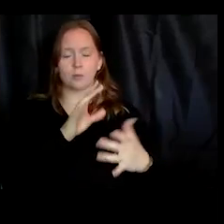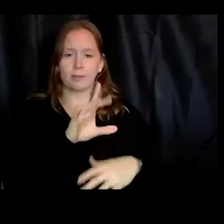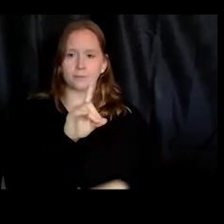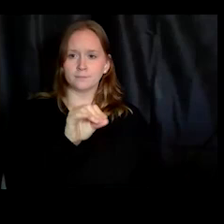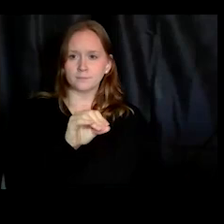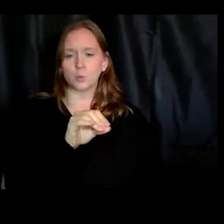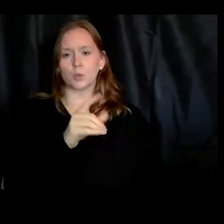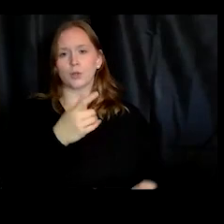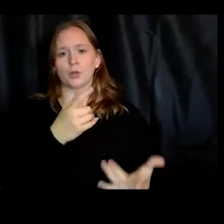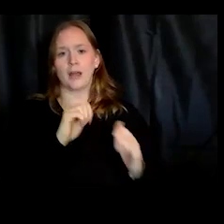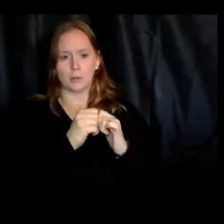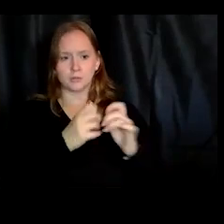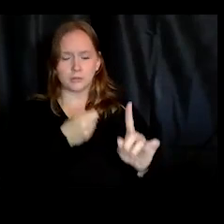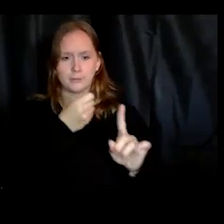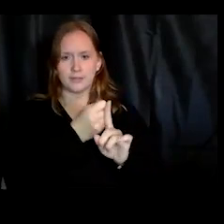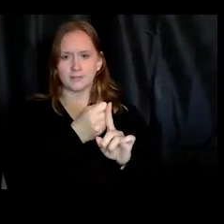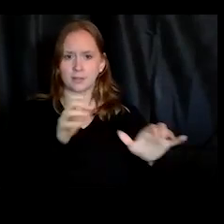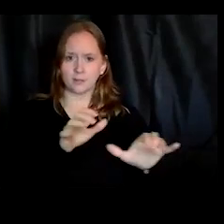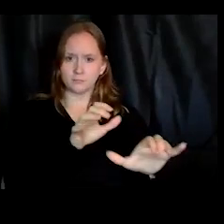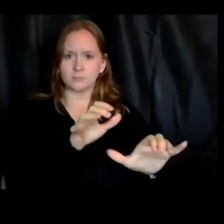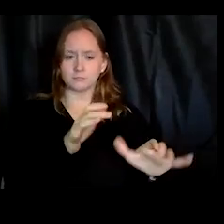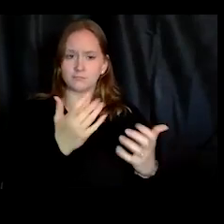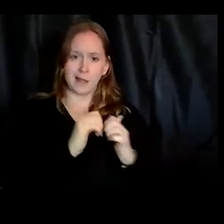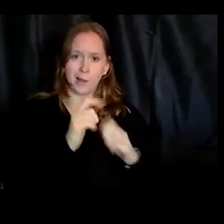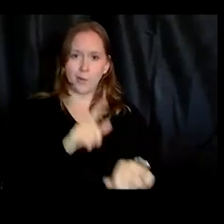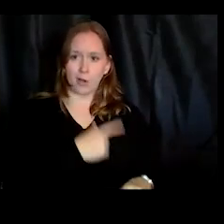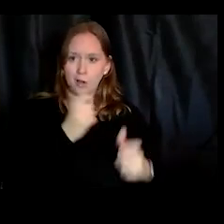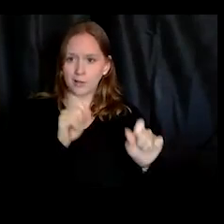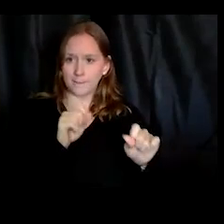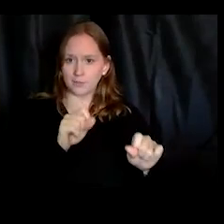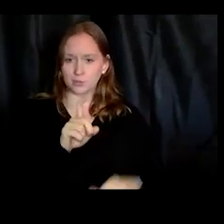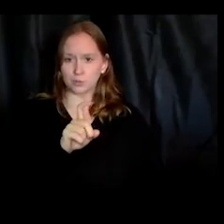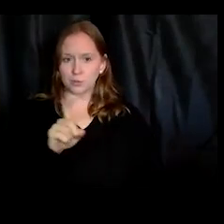And what did they struggle with and how long were they able to do it? And you can use this as an opportunity